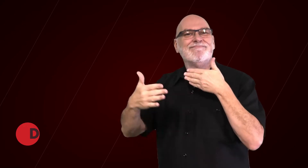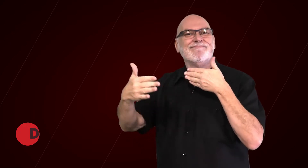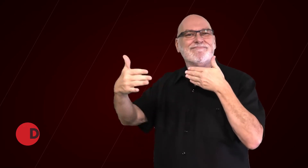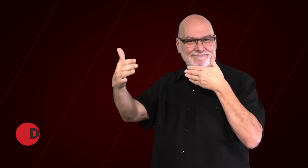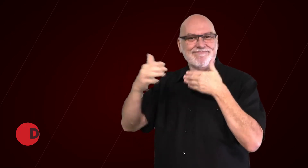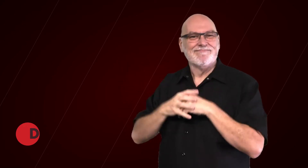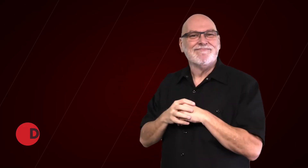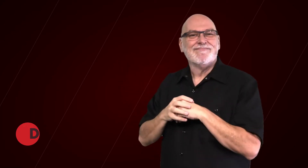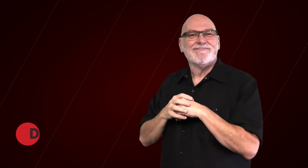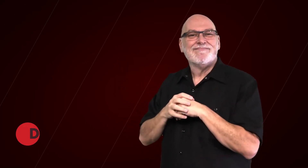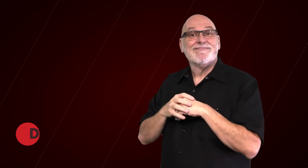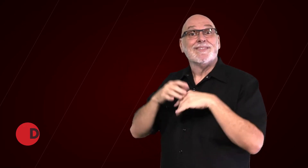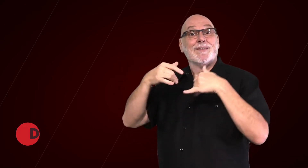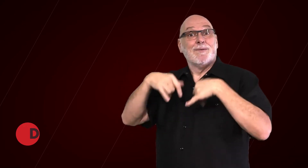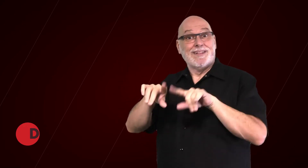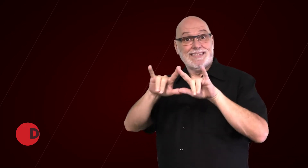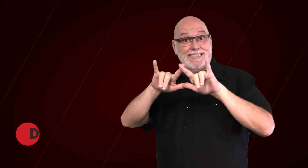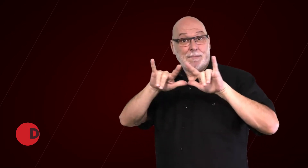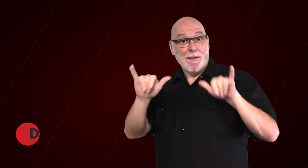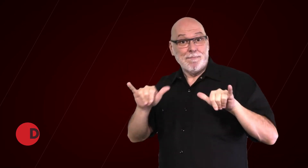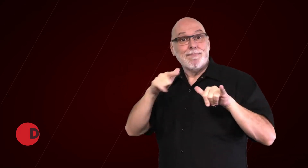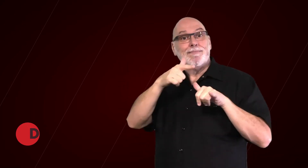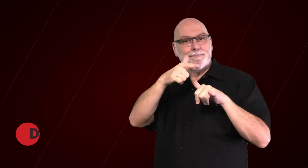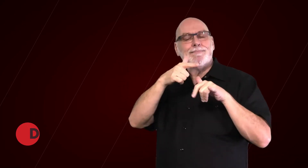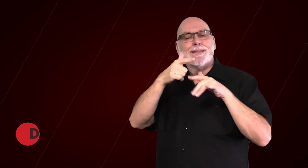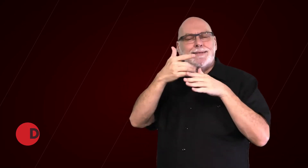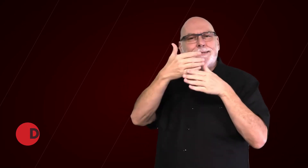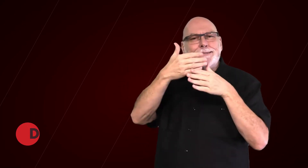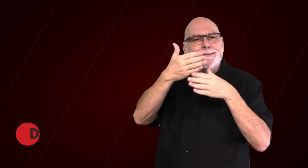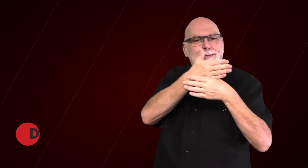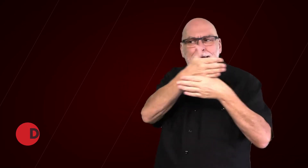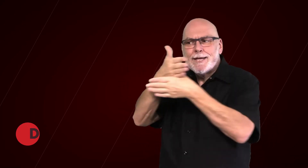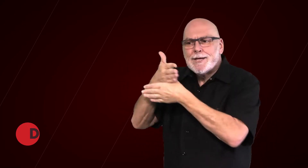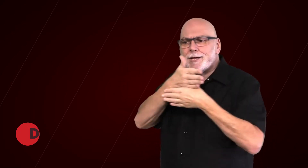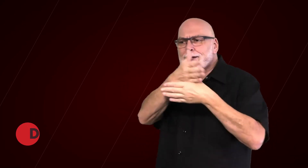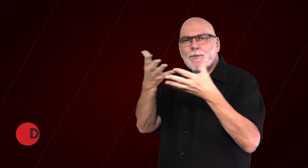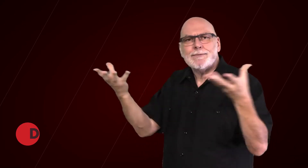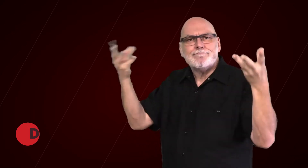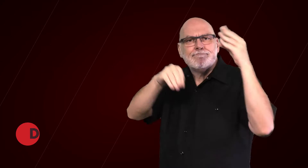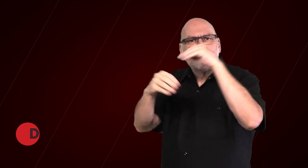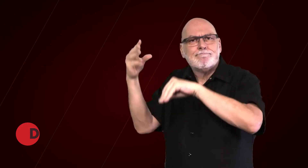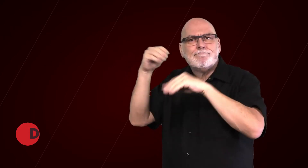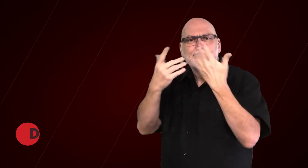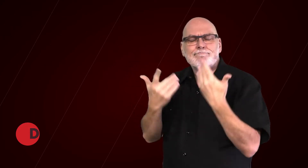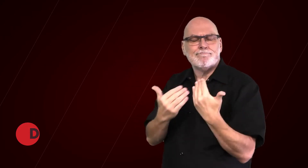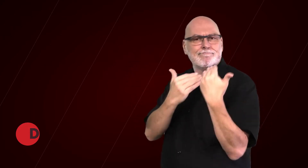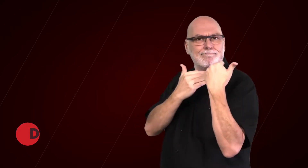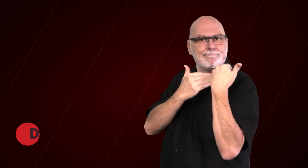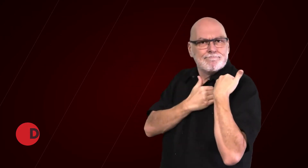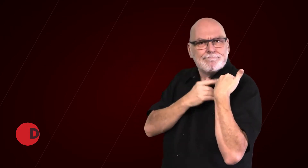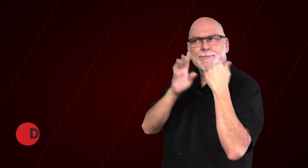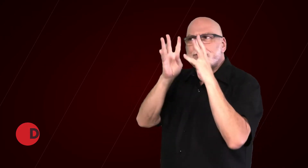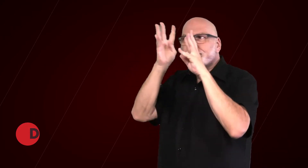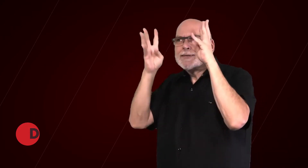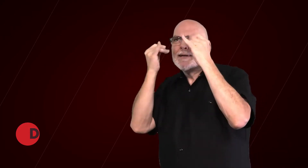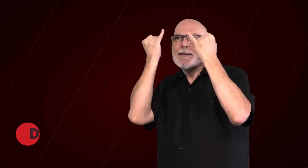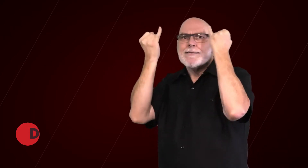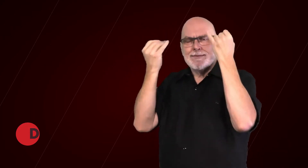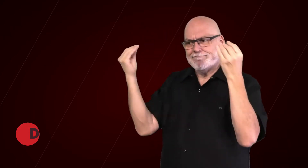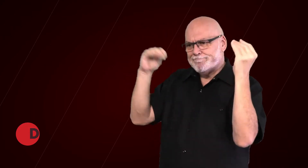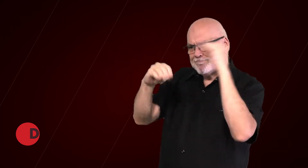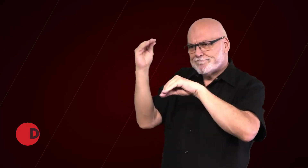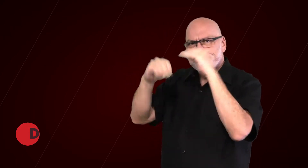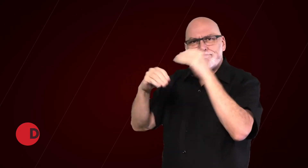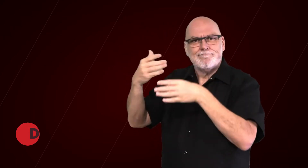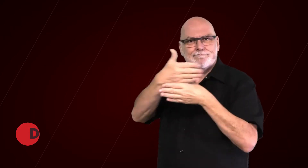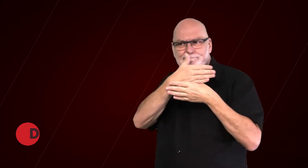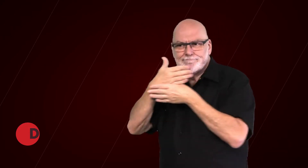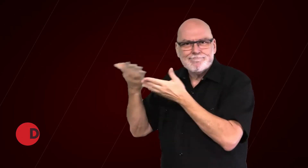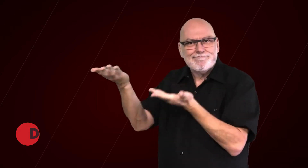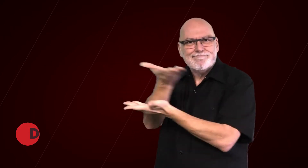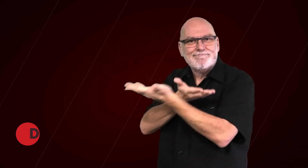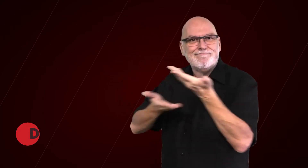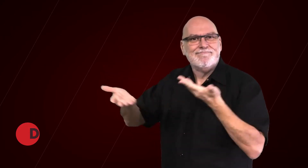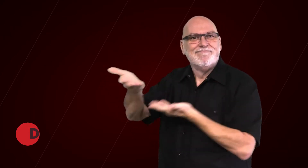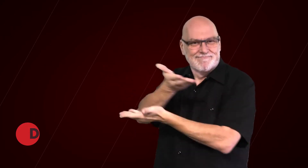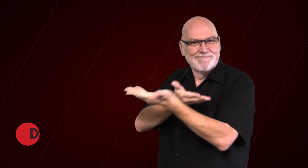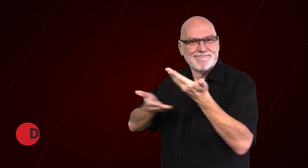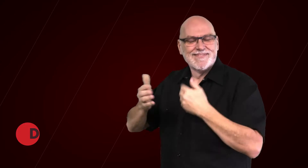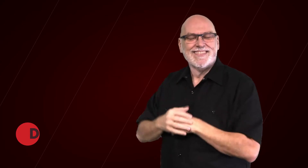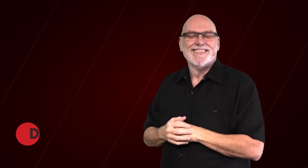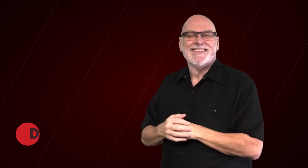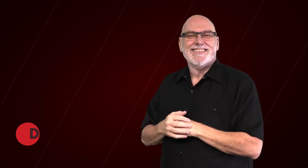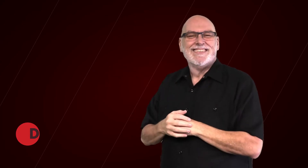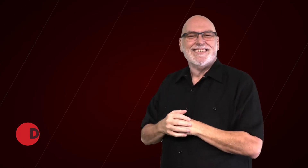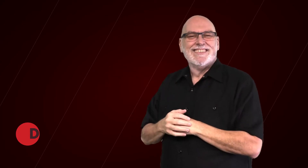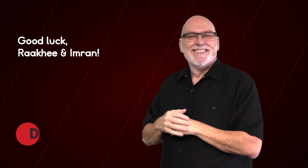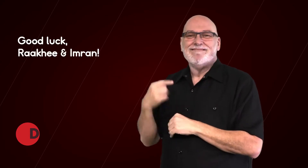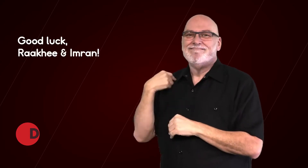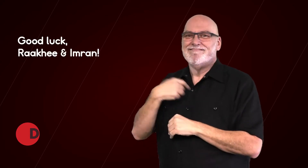come in while at same time sharing responsibilities is a creative idea.